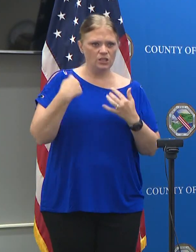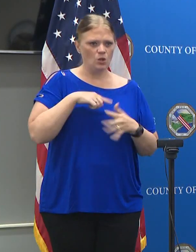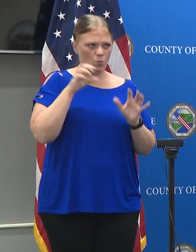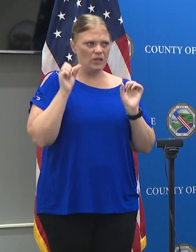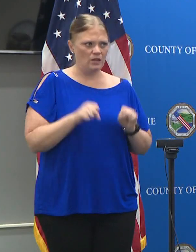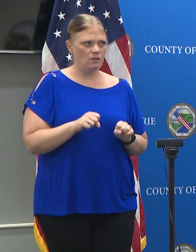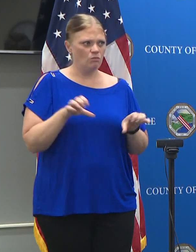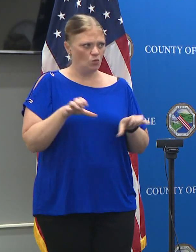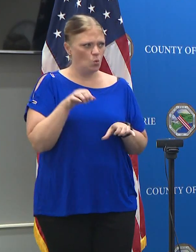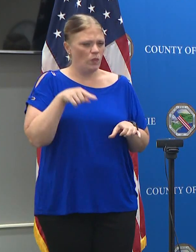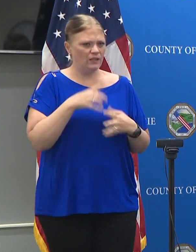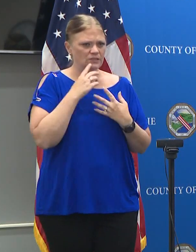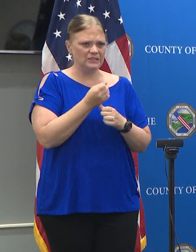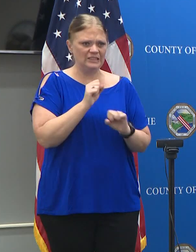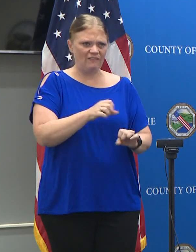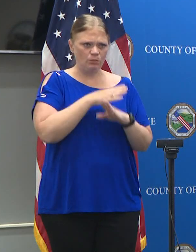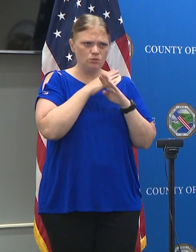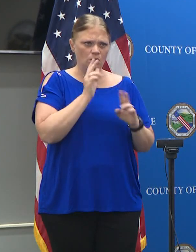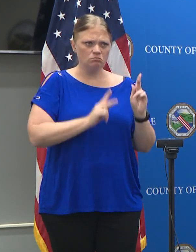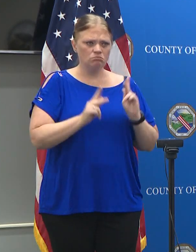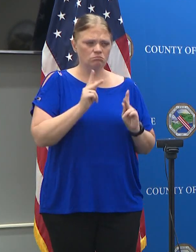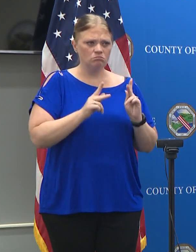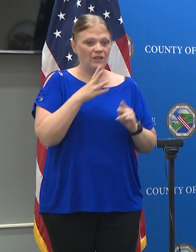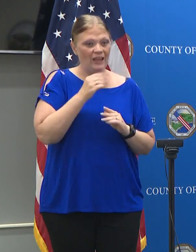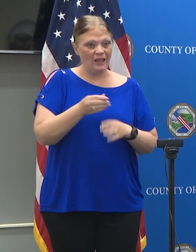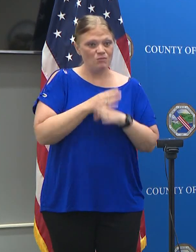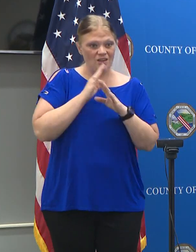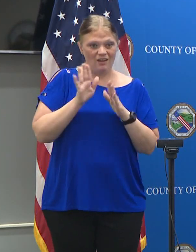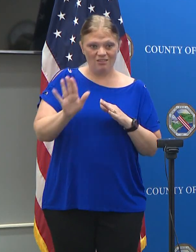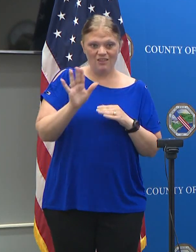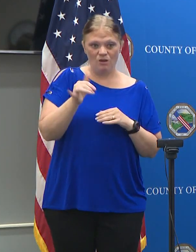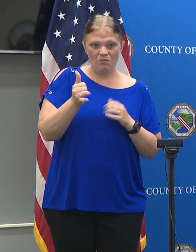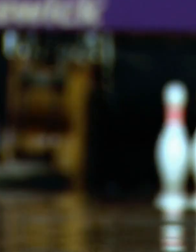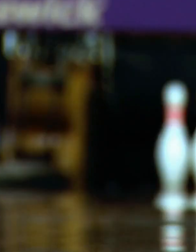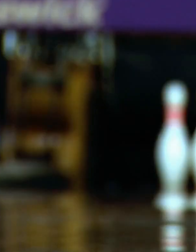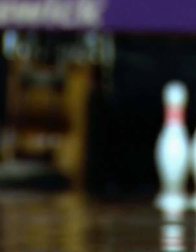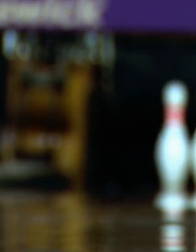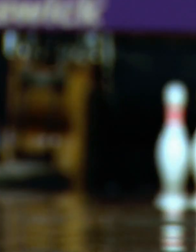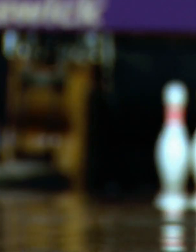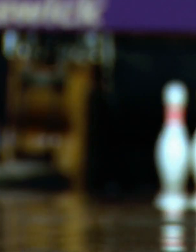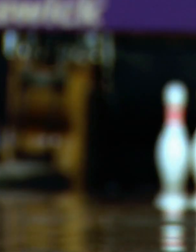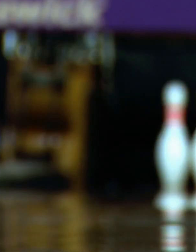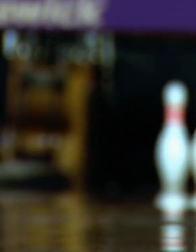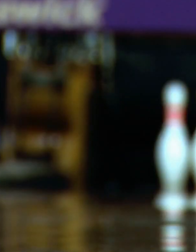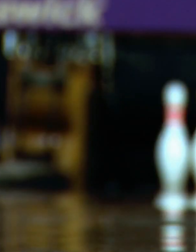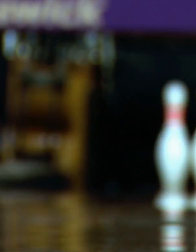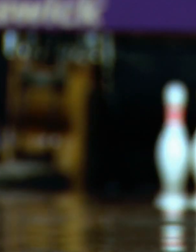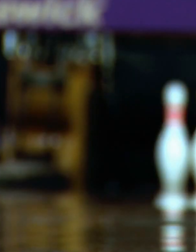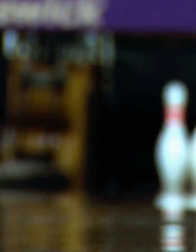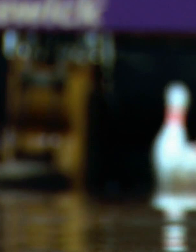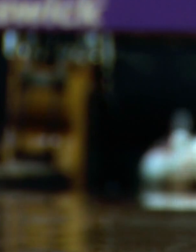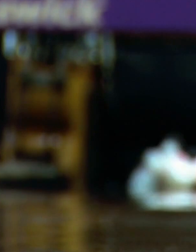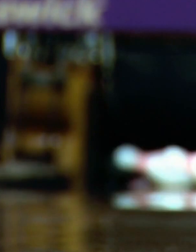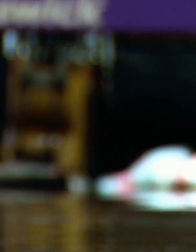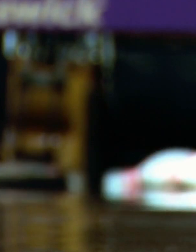BASED ONNTHAY CONVERSATION THAT WE CAN DO BASED ONNTHAY CONVERSATION THAT WE CAN DO THIS BASED ONNTHAY CONVERSATION THAT WE CAN DO THIS AND CONVERSATION THAT WE CAN DO THIS AND CONVERSATION THAT WE CAN DO THIS AND SAFELY CONVERSATION THAT WE CAN DO THIS AND SAFELY PROTECT CONVERSATION THAT WE CAN DO THIS AND SAFELY PROTECT OUR WE CAN DO THIS AND SAFELY PROTECT OUR WE CAN DO THIS AND SAFELY PROTECT OUR PUBLIC WE CAN DO THIS AND SAFELY PROTECT OUR PUBLIC AND WE CAN DO THIS AND SAFELY PROTECT OUR PUBLIC AND AT WE CAN DO THIS AND SAFELY PROTECT OUR PUBLIC AND AT THE SAFELY PROTECT OUR PUBLIC AND AT THE SAFELY PROTECT OUR PUBLIC AND AT THE SAME SAFELY PROTECT OUR PUBLIC AND AT THE SAME TIME SAFELY PROTECT OUR PUBLIC AND AT THE SAME TIME SAFELY PUBLIC AND AT THE SAME TIME SAFELY PUBLIC AND AT THE SAME TIME SAFELY PROTECXT PUBLIC AND AT THE SAME TIME SAFELY PROTECXT THEIR SAME TIME SAFELY PROTECXT THEIR SAME TIME SAFELY PROTECXT THEIR PLAYERS SAME TIME SAFELY PROTECXT THEIR PLAYERS FROM SAME TIME SAFELY PROTECXT THEIR PLAYERS FROM THE PROTECXT THEIR PLAYERS FROM THE PROTECXT THEIR PLAYERS FROM THE PUBLIC PROTECXT THEIR PLAYERS FROM THE PUBLIC " PLAYERS FROM THE PUBLIC " PLAYERS FROM THE PUBLIC " AND PLAYERS FROM THE PUBLIC " AND FINALLY PLAYERS FROM THE PUBLIC " AND FINALLY WHENIT PUBLIC " AND FINALLY WHENIT PUBLIC " AND FINALLY WHENIT COMES PUBLIC " AND FINALLY WHENIT COMES TO PUBLIC " AND FINALLY WHENIT COMES TO STILL AND FINALLY WHENIT COMES TO STILL AND FINALLY WHENIT COMES TO STILL SHUTTERD AND FINALLY WHENIT COMES TO STILL SHUTTERD BOWLING